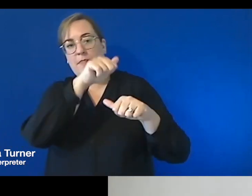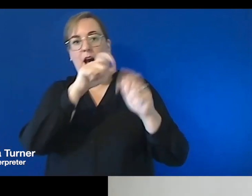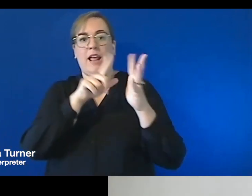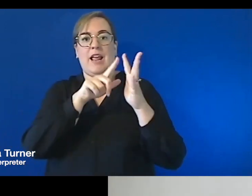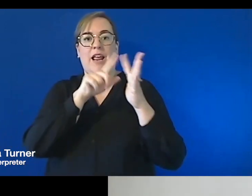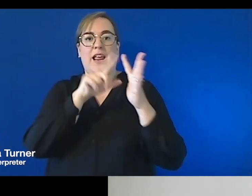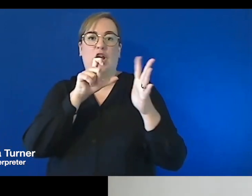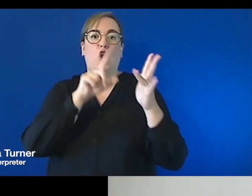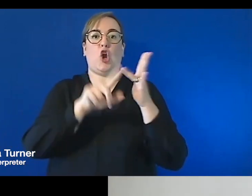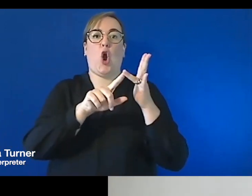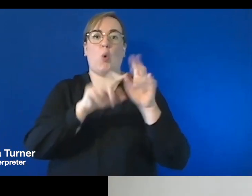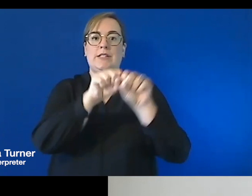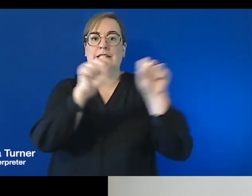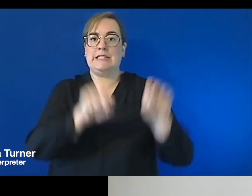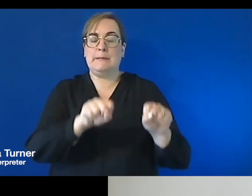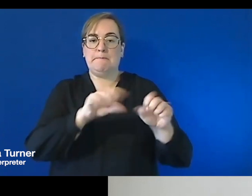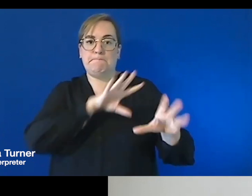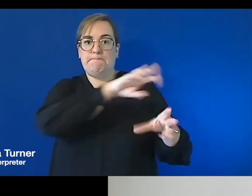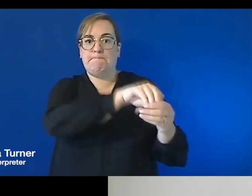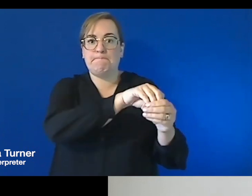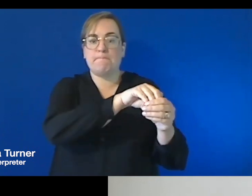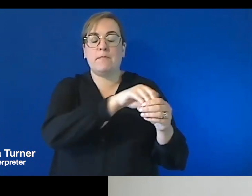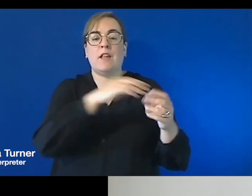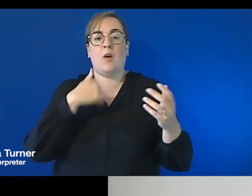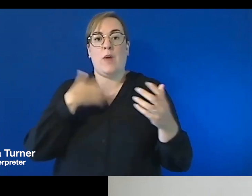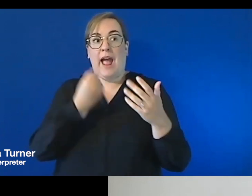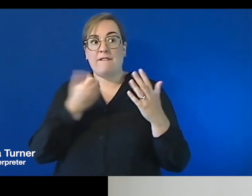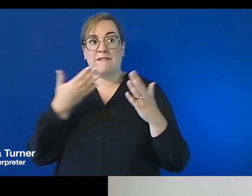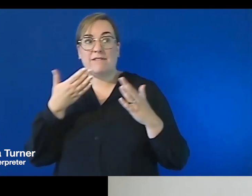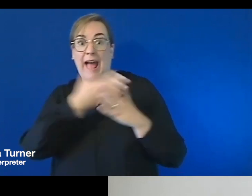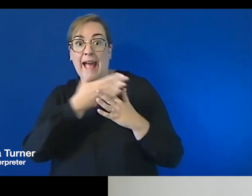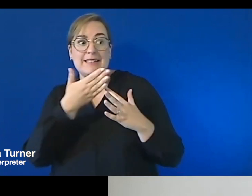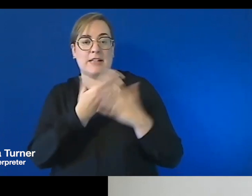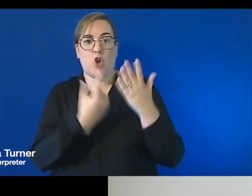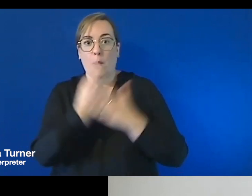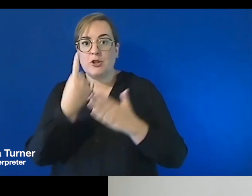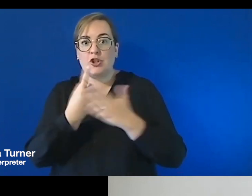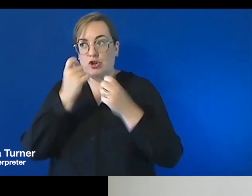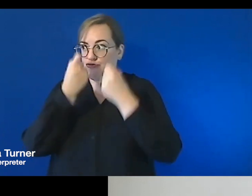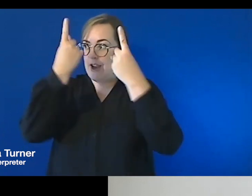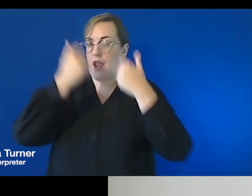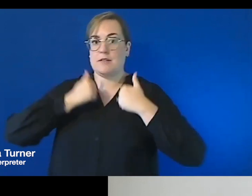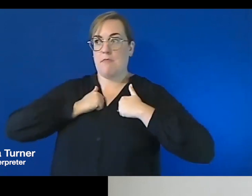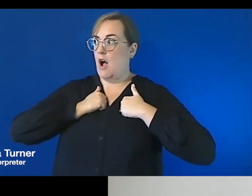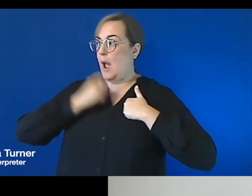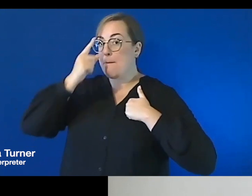have access, opportunity to realize my potential, it was a part of a huge pain, huge depression so